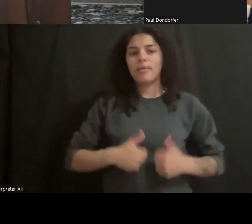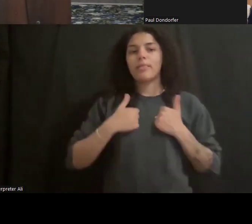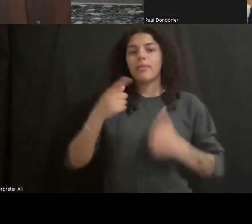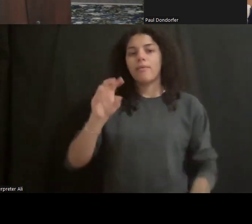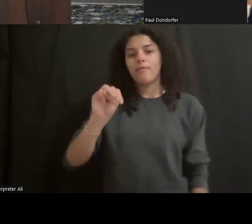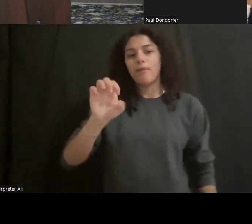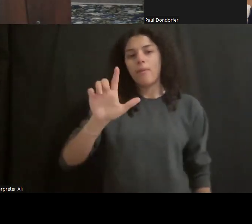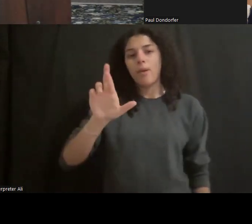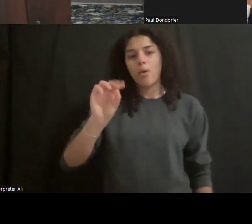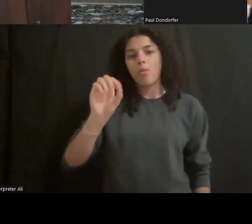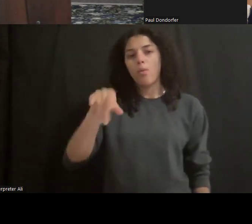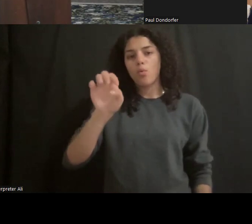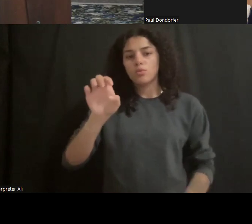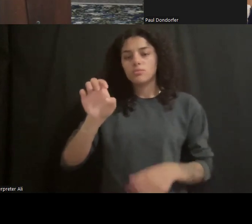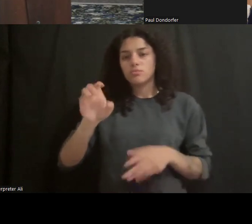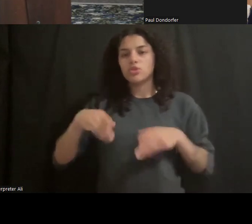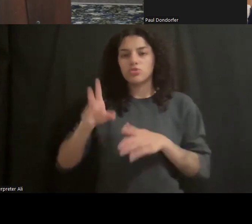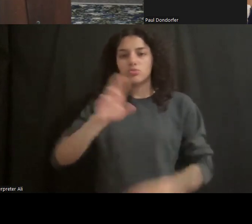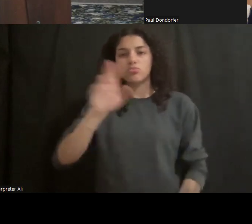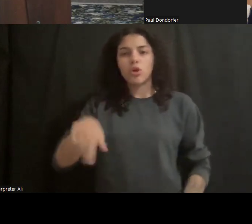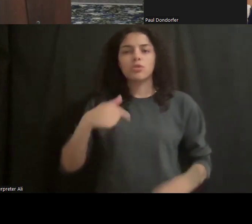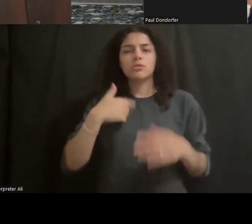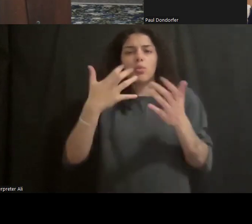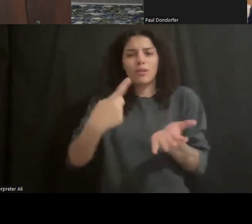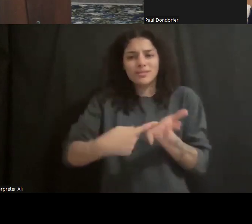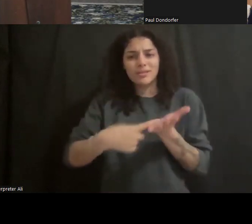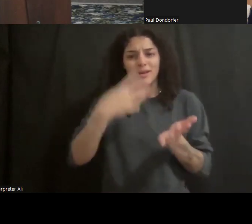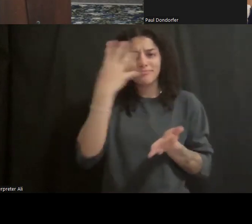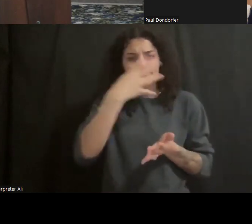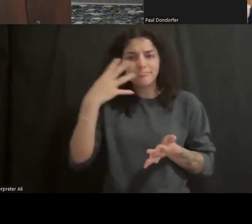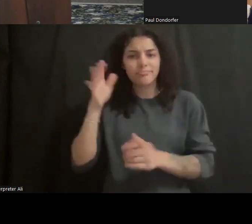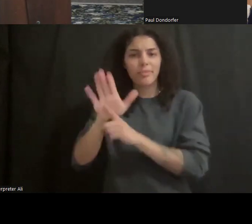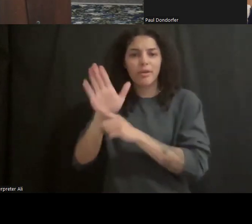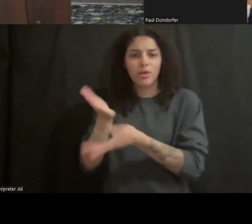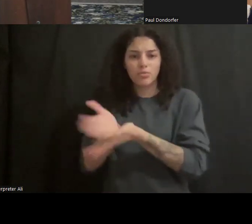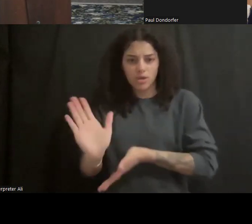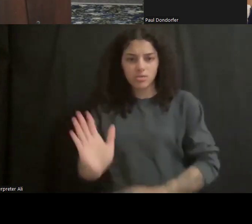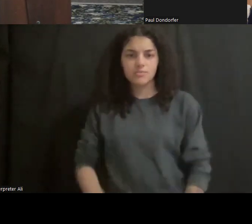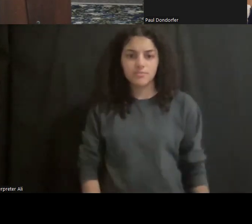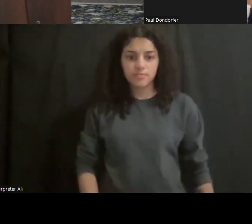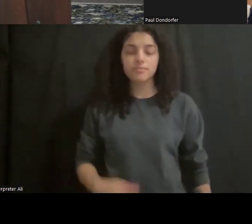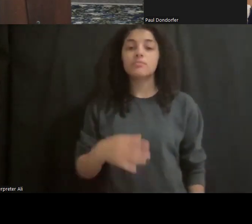to say a few words about immigrant rights Emma Lazareth whose words are inscribed on